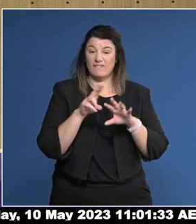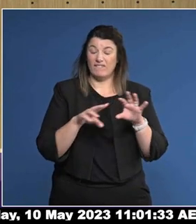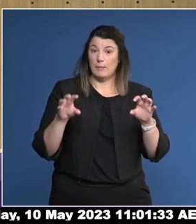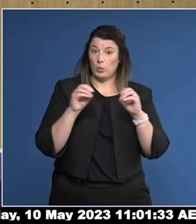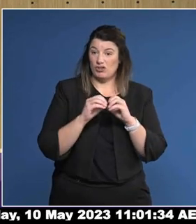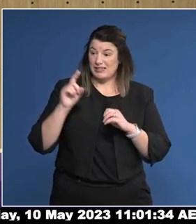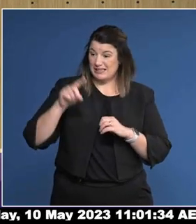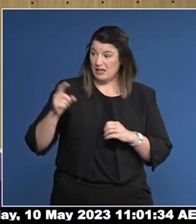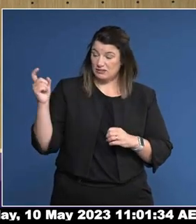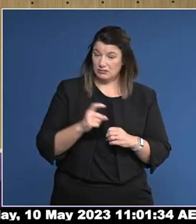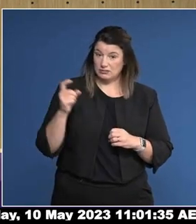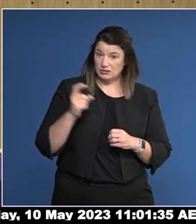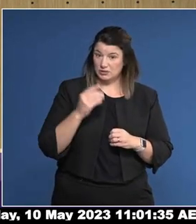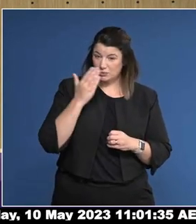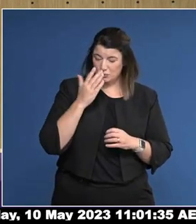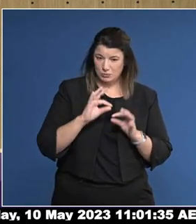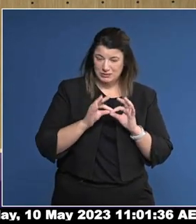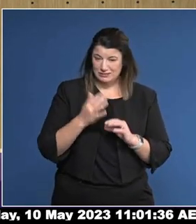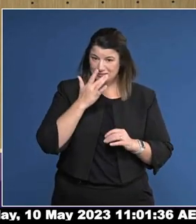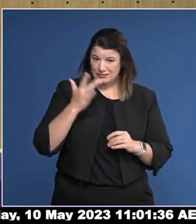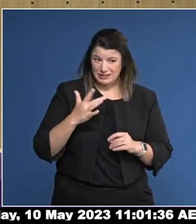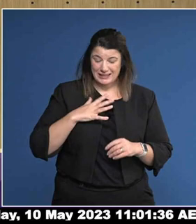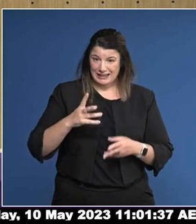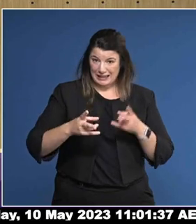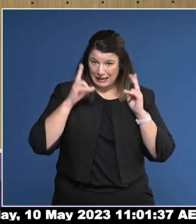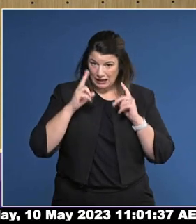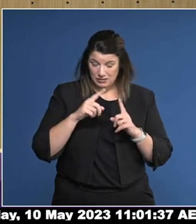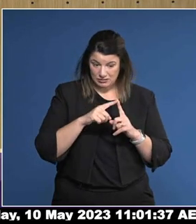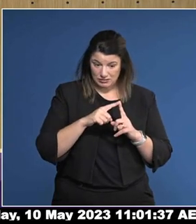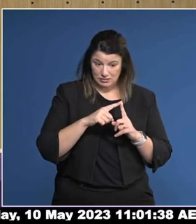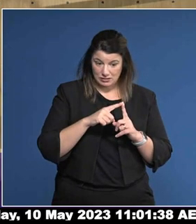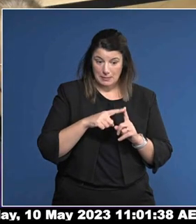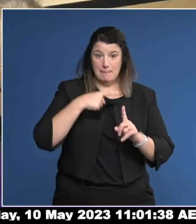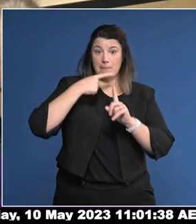smelling of urine in the hair that requires a haircut, if not continuing into May,